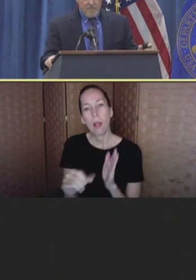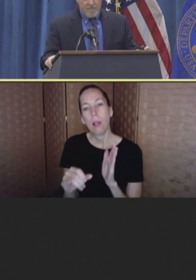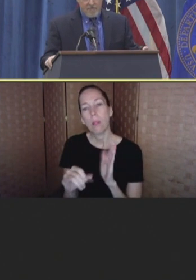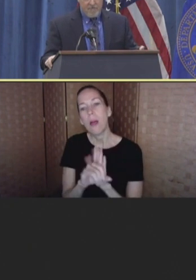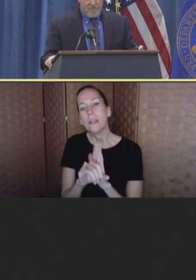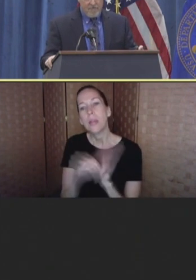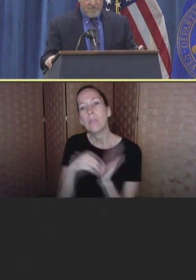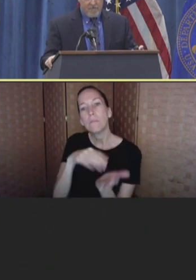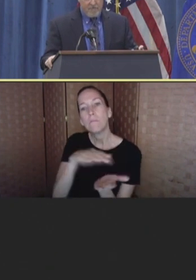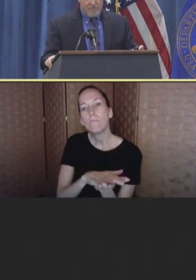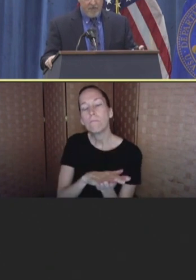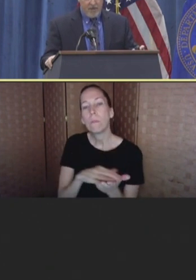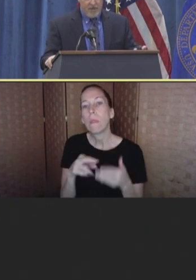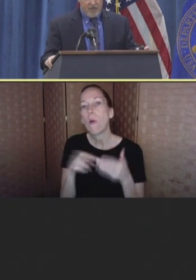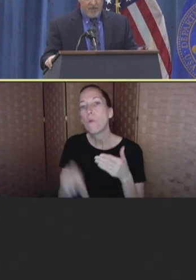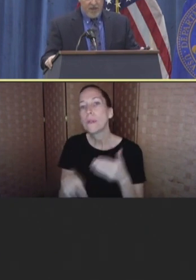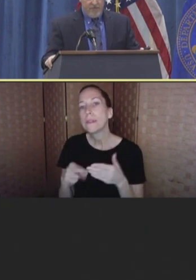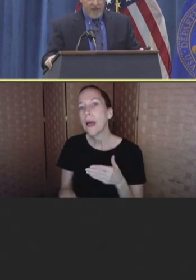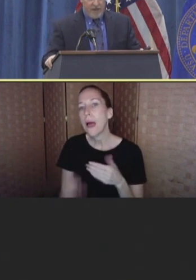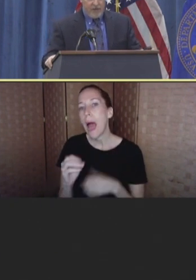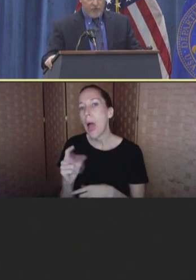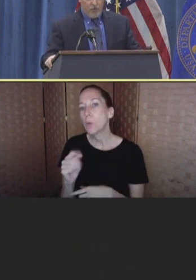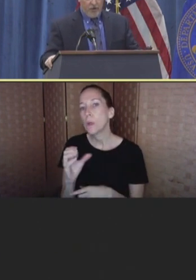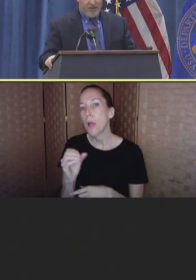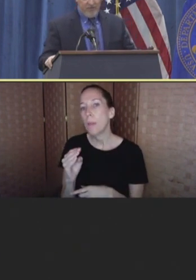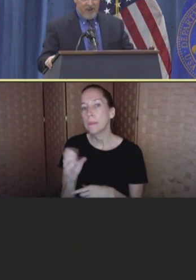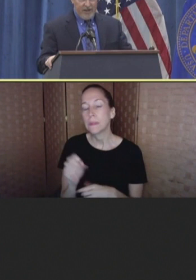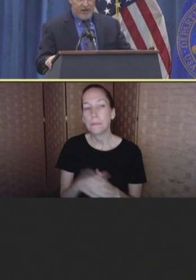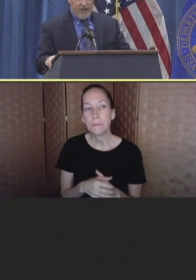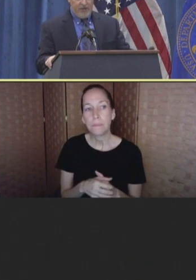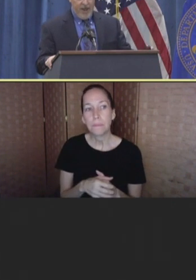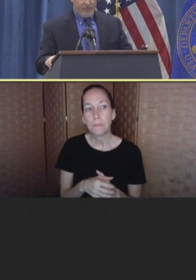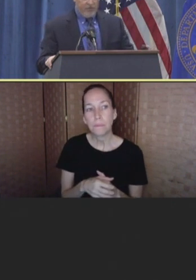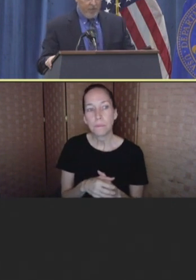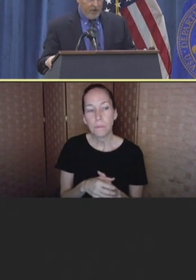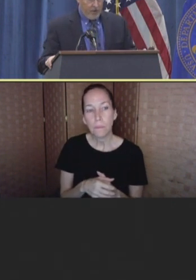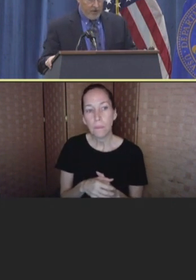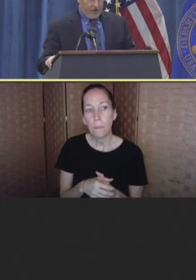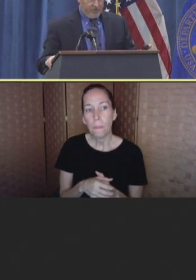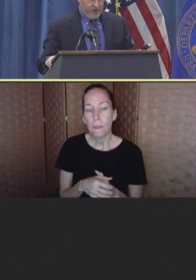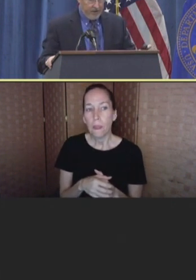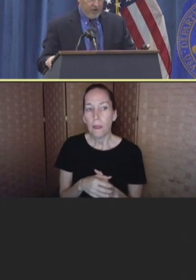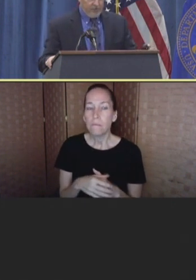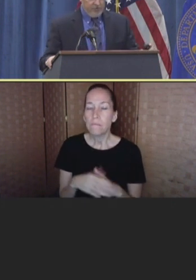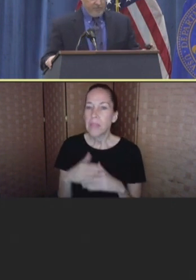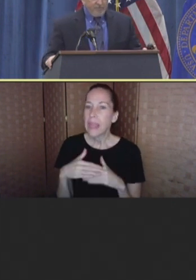And the key findings were at least 90 days after the myocarditis diagnosis.